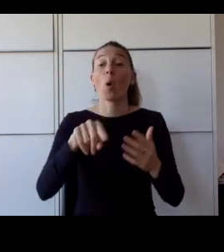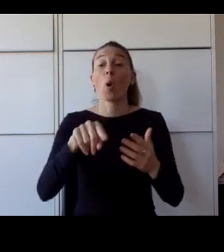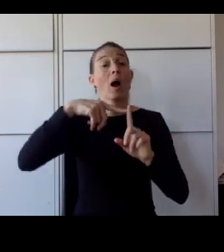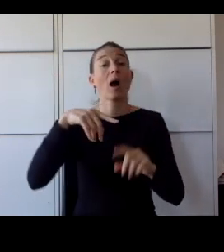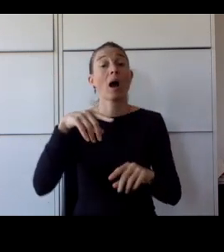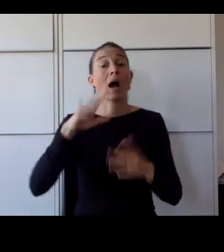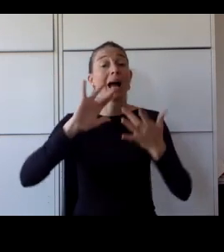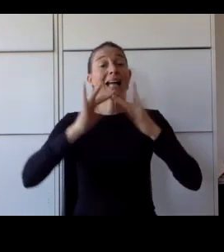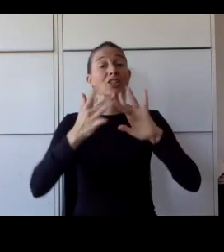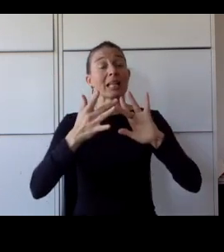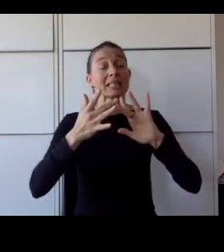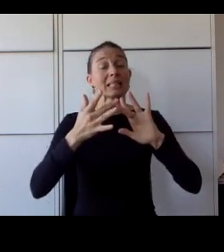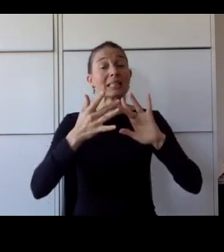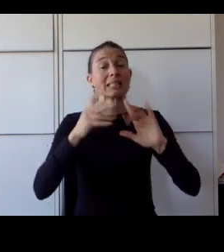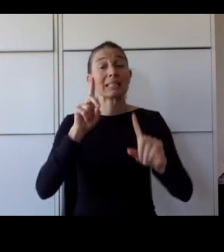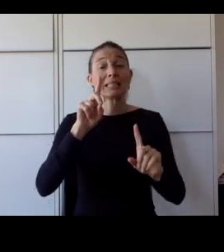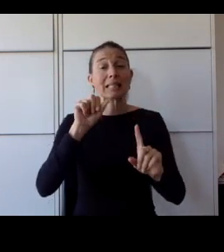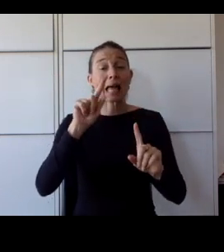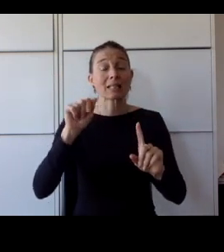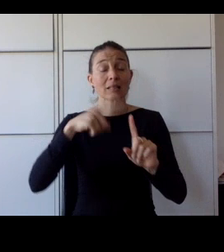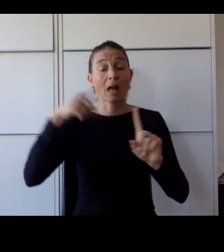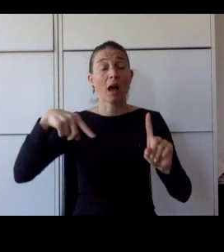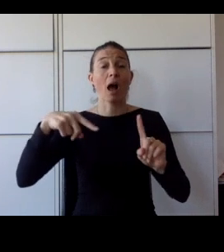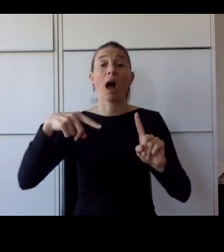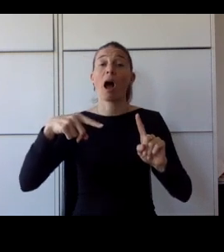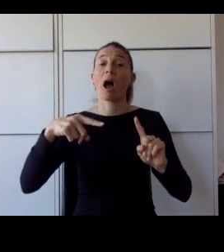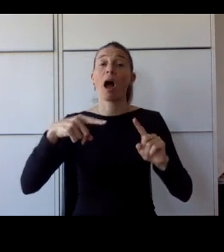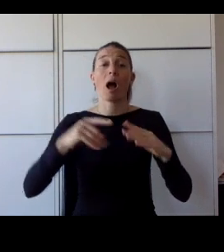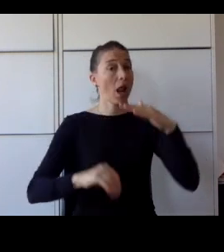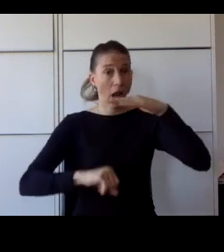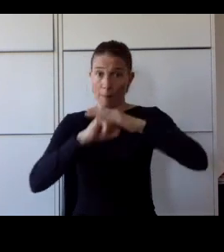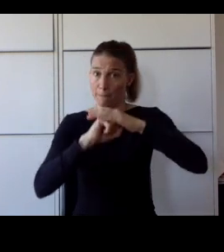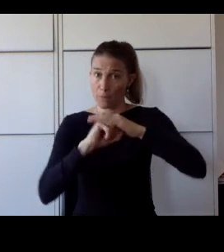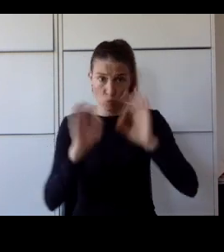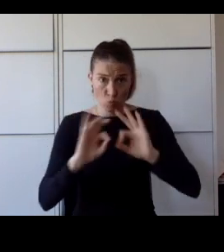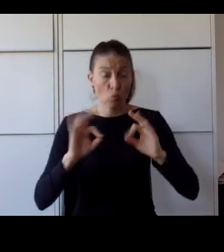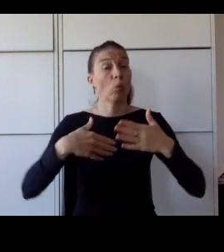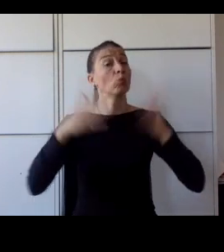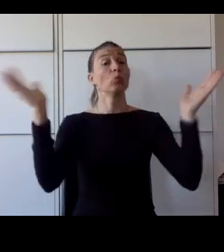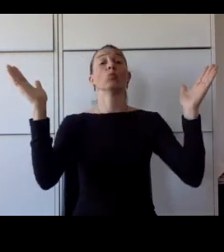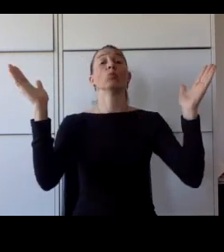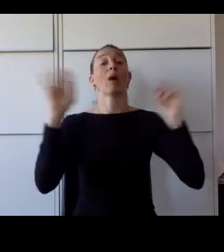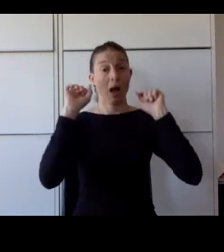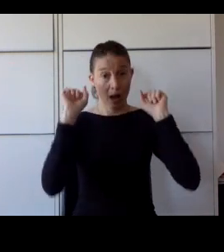So there is equal, actually equity in terms of the affordability